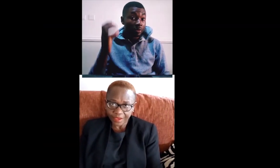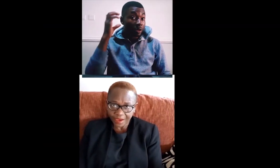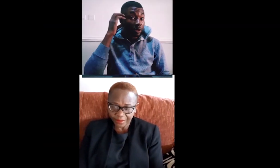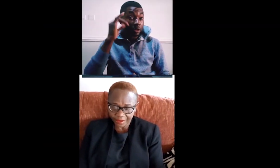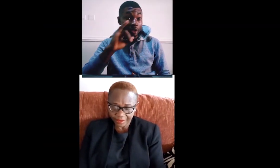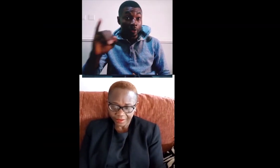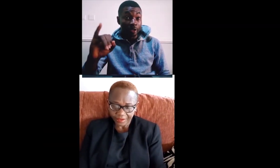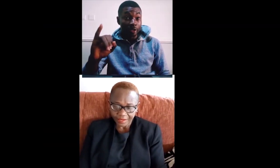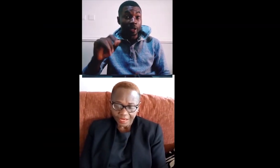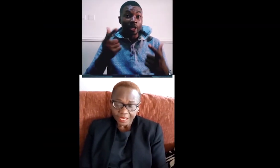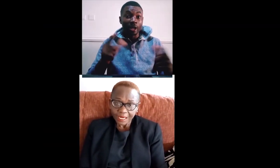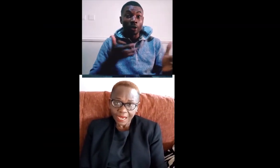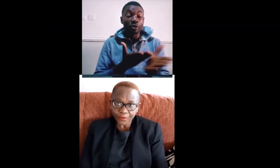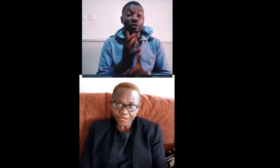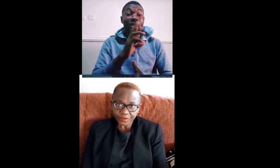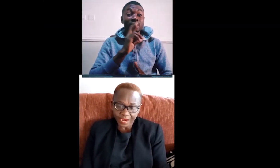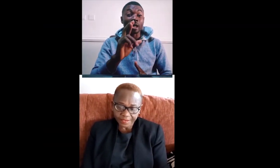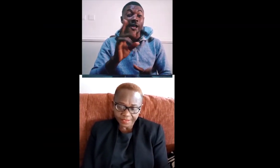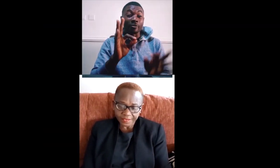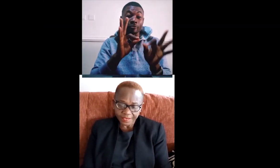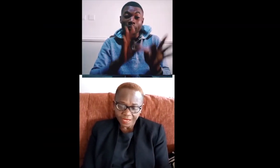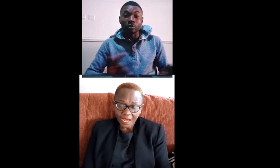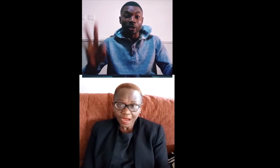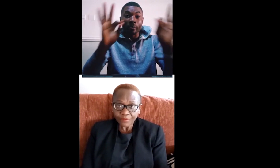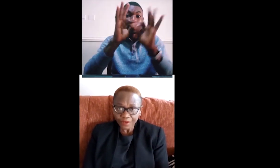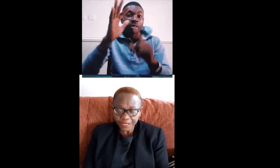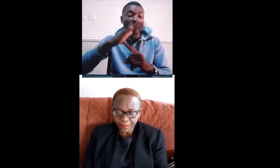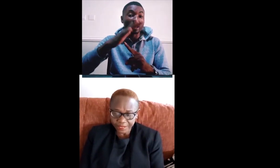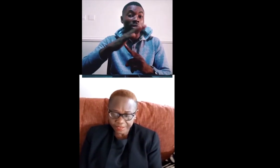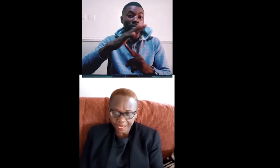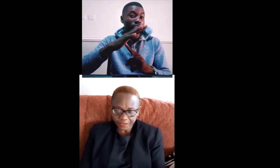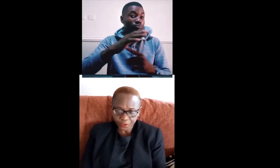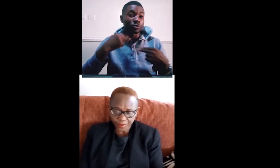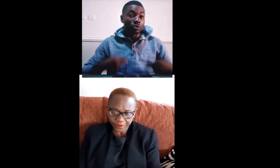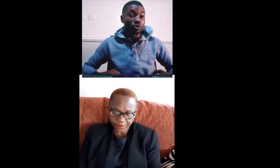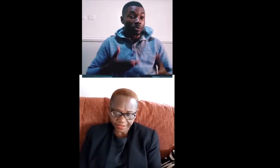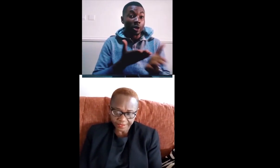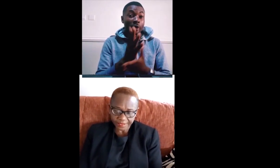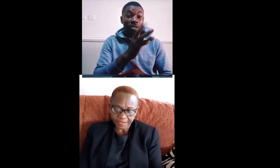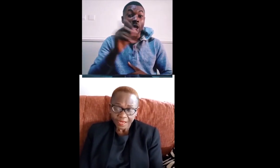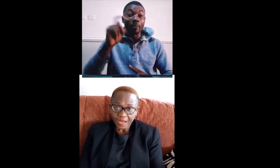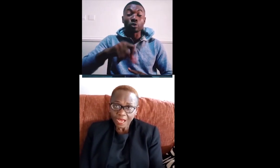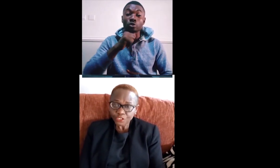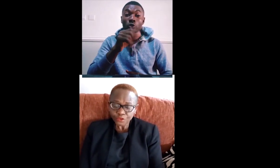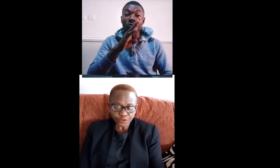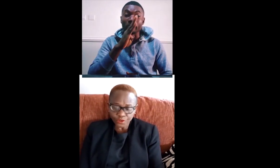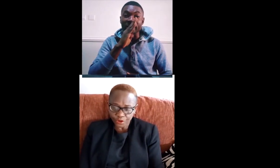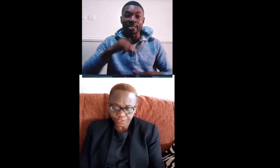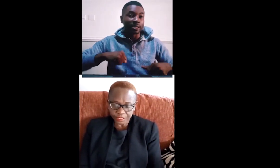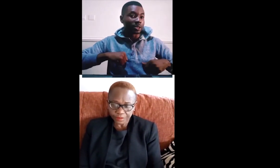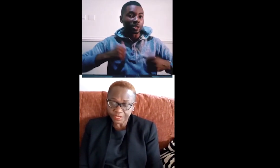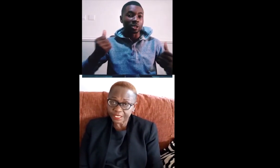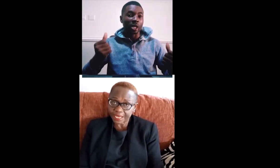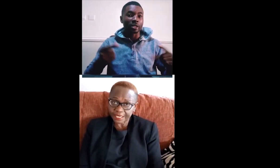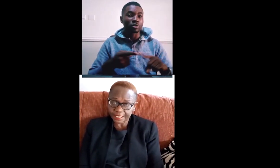Deaf or hearing, language rights are fundamental human rights and should not be denied anybody.